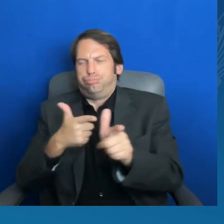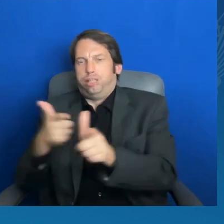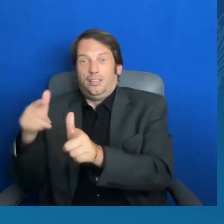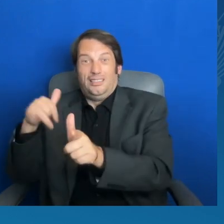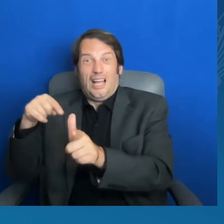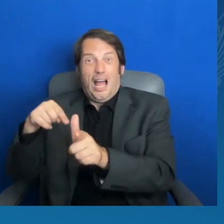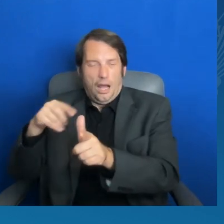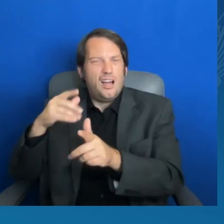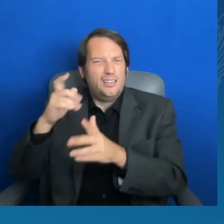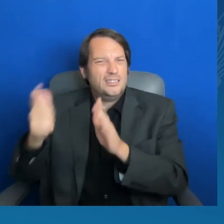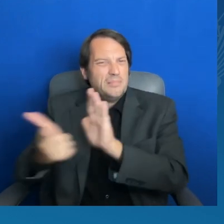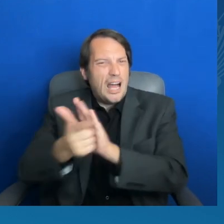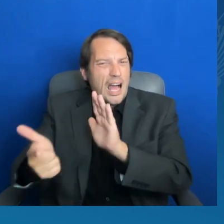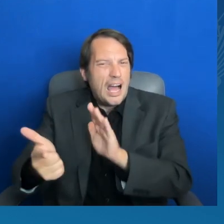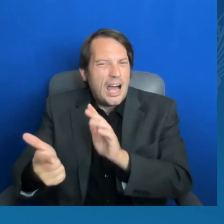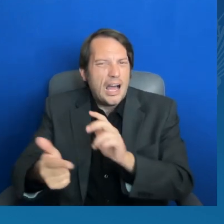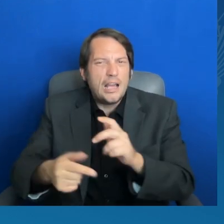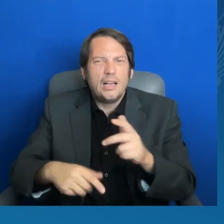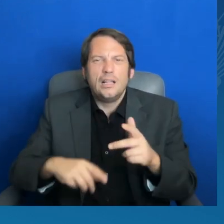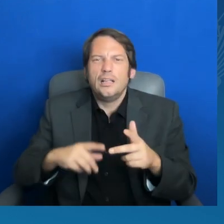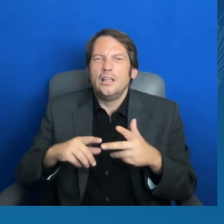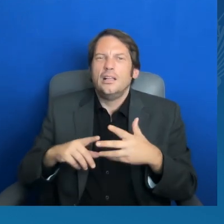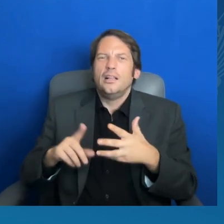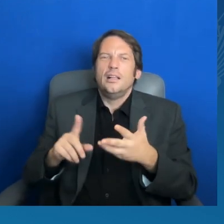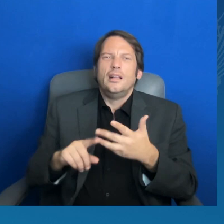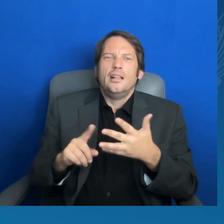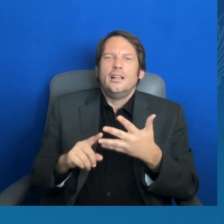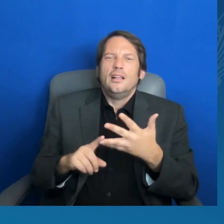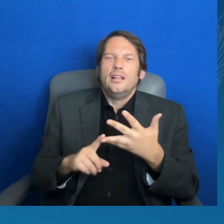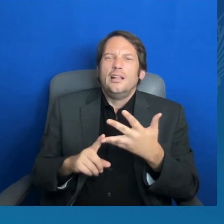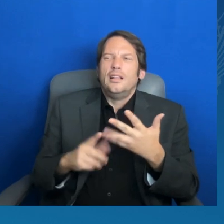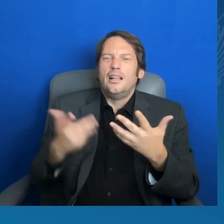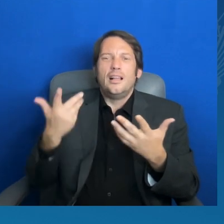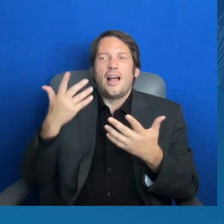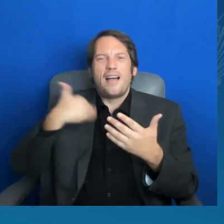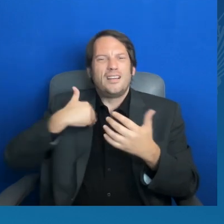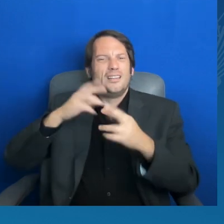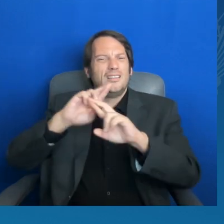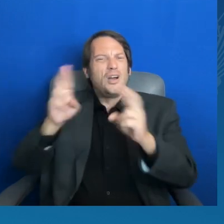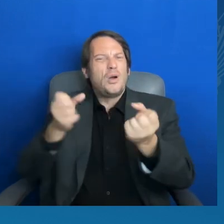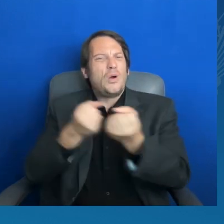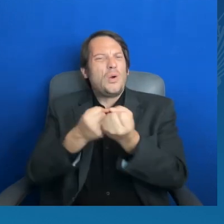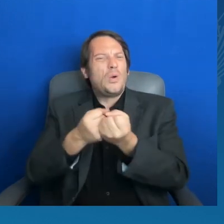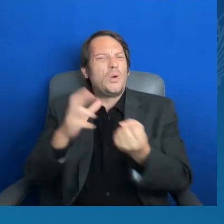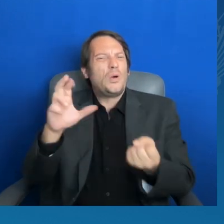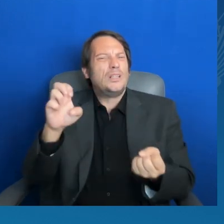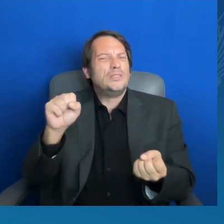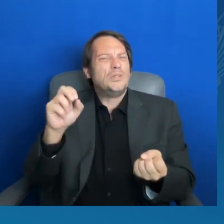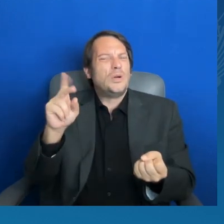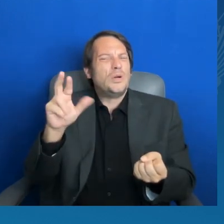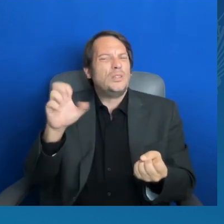put substantial resources into community-based response -- Ms. Ferrell-Zabala: Right. The Vice President: -- right? -- which is so important.